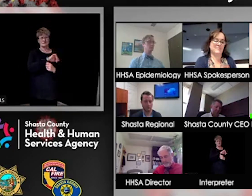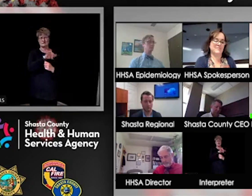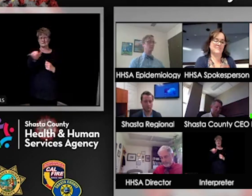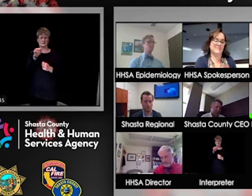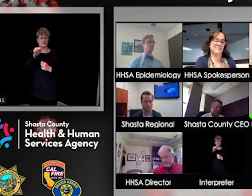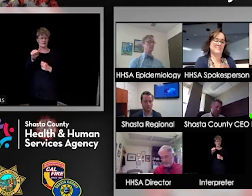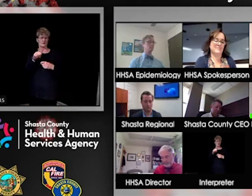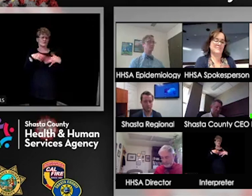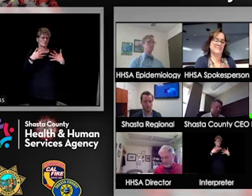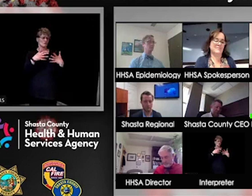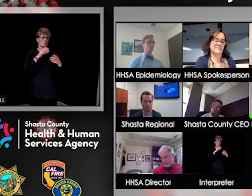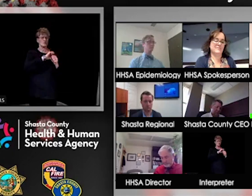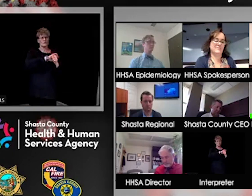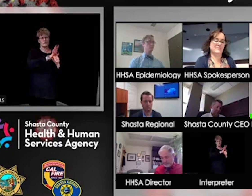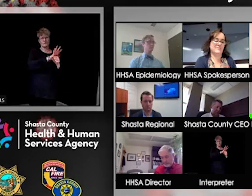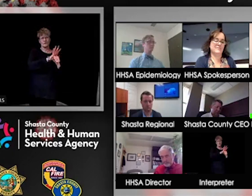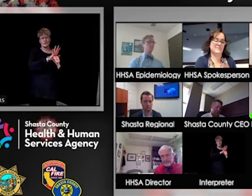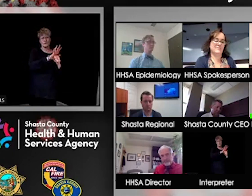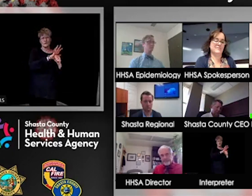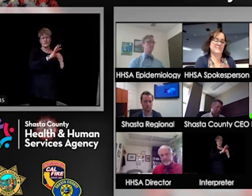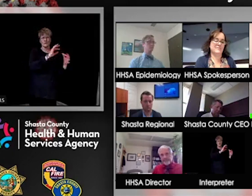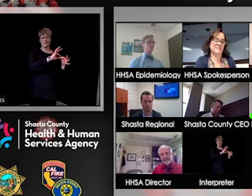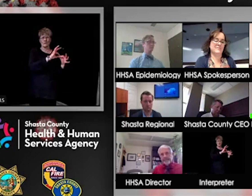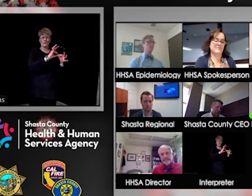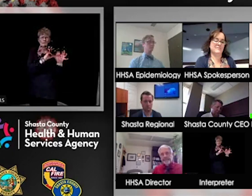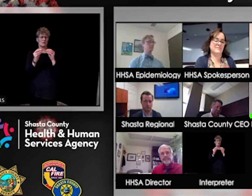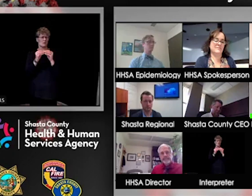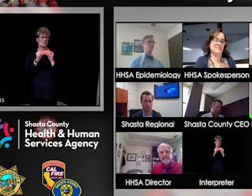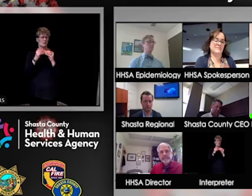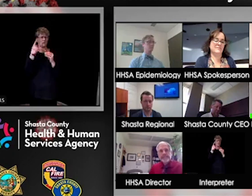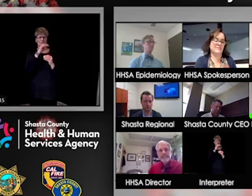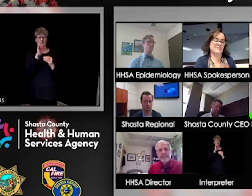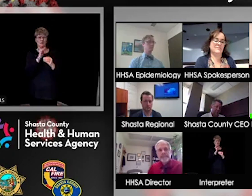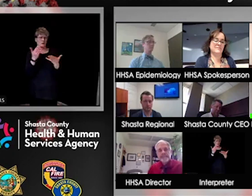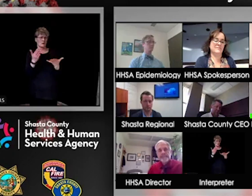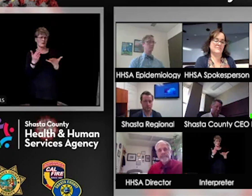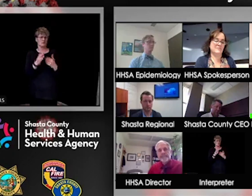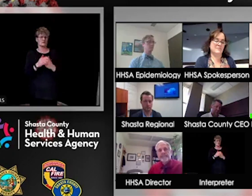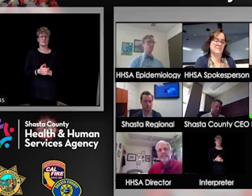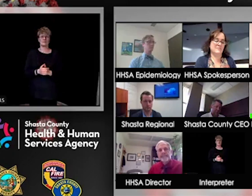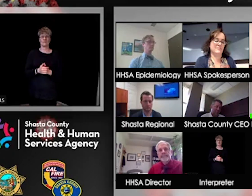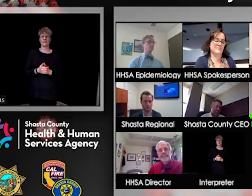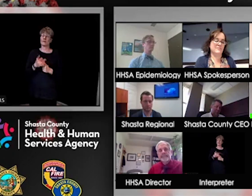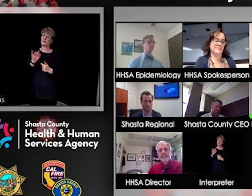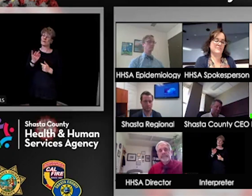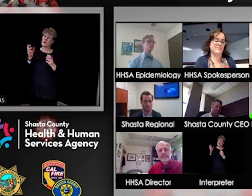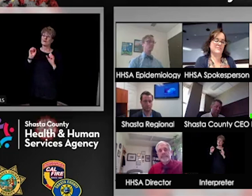Good question I guess it would be similar to influenza. I'm trying to remember the data.